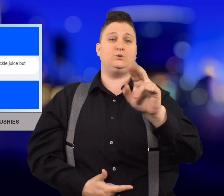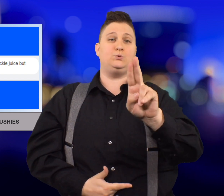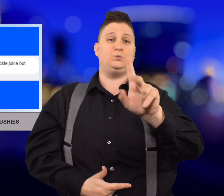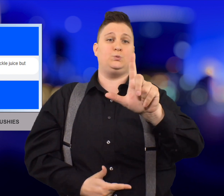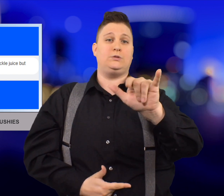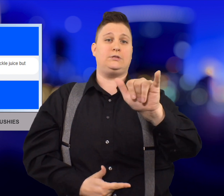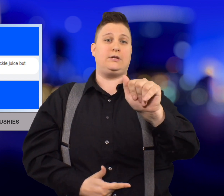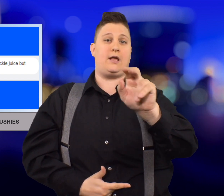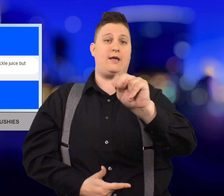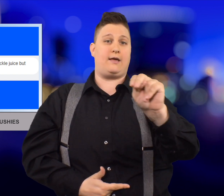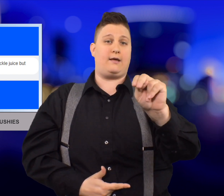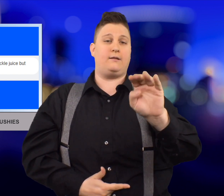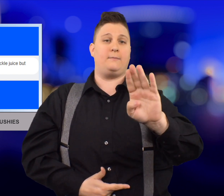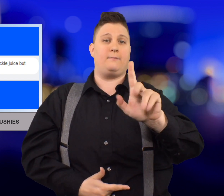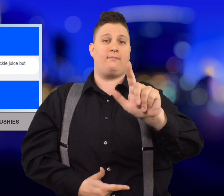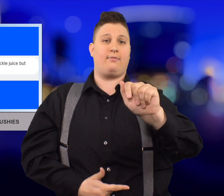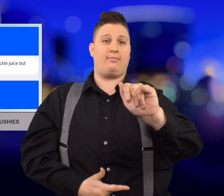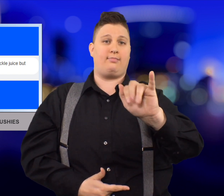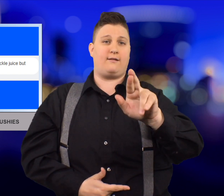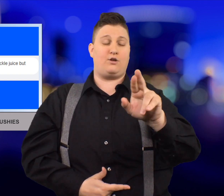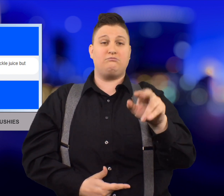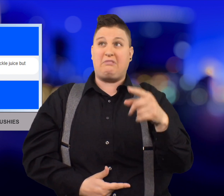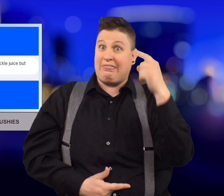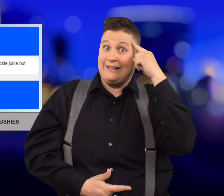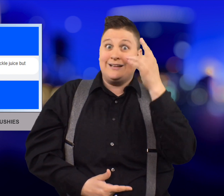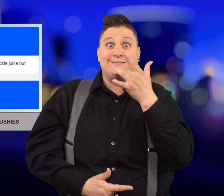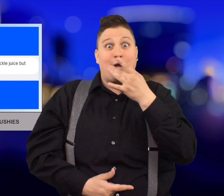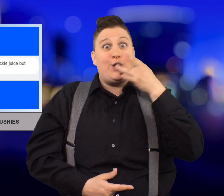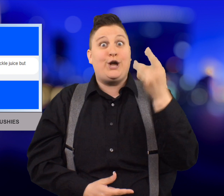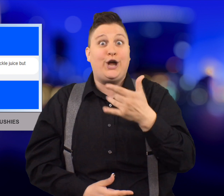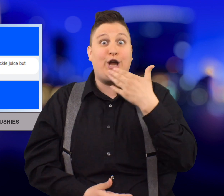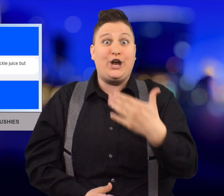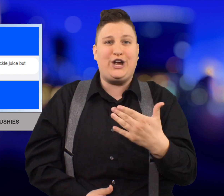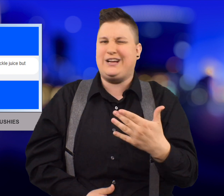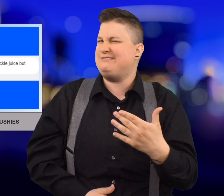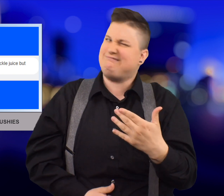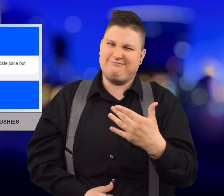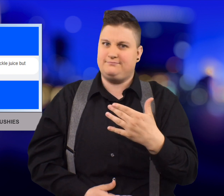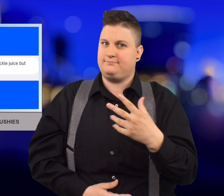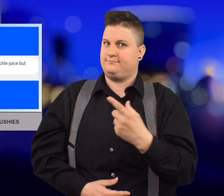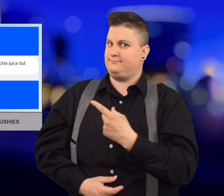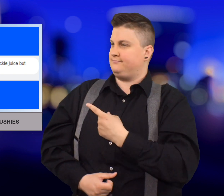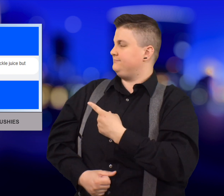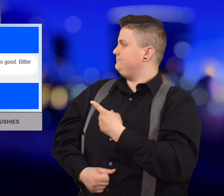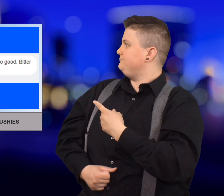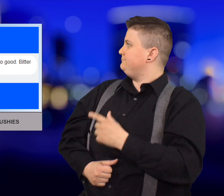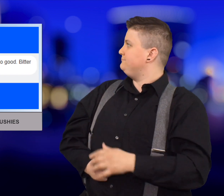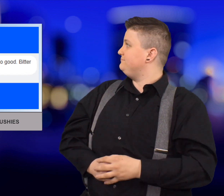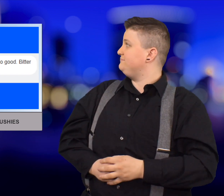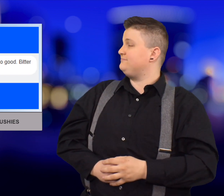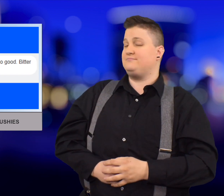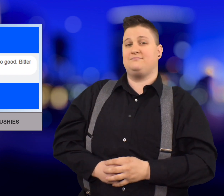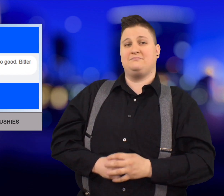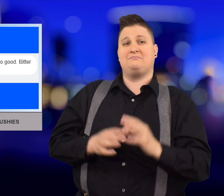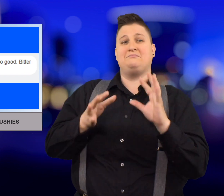Juliann Blair doesn't think it will taste good.